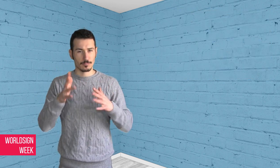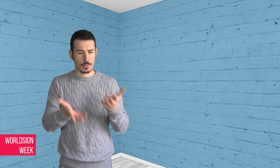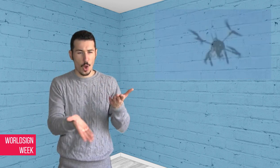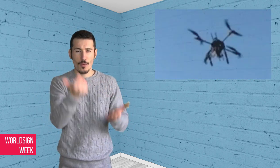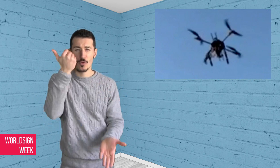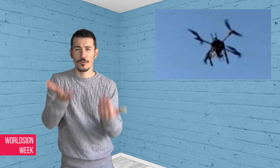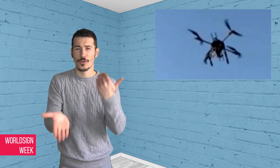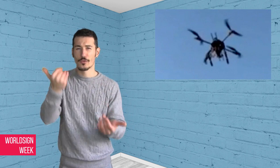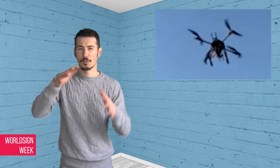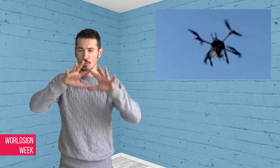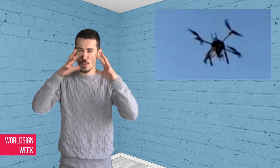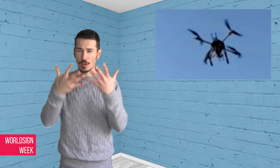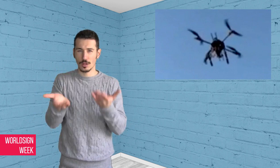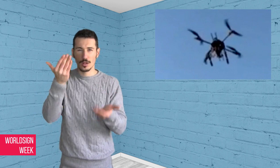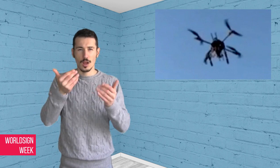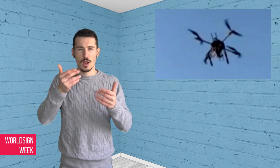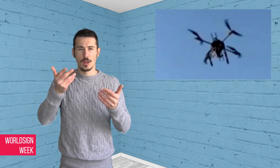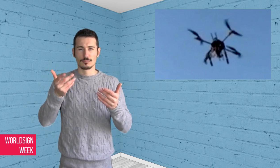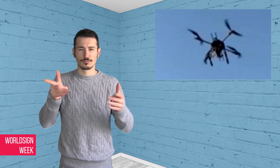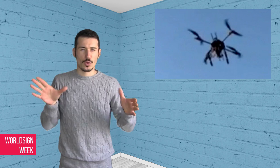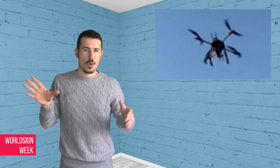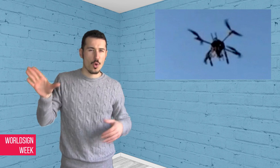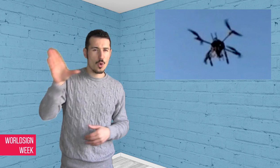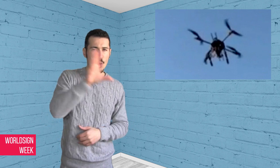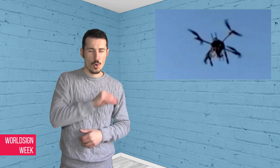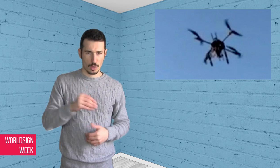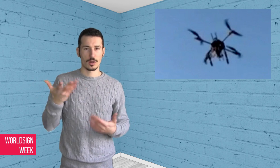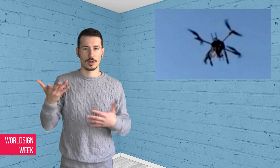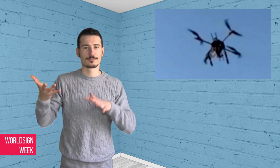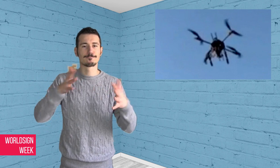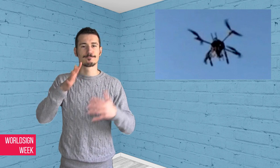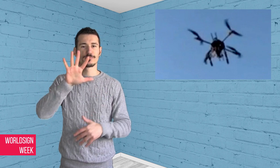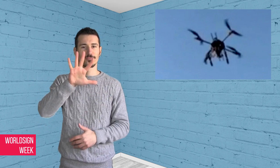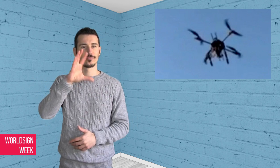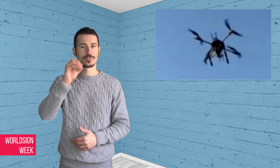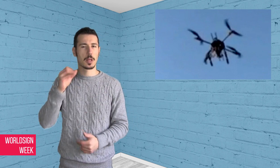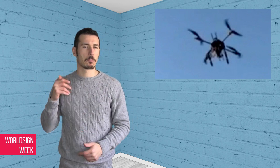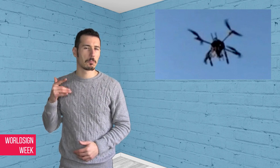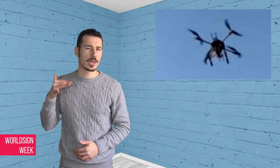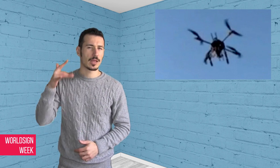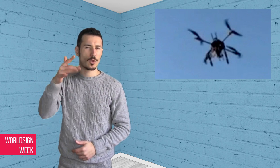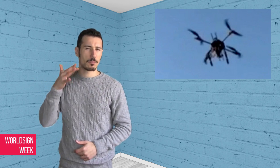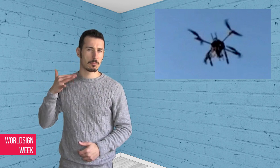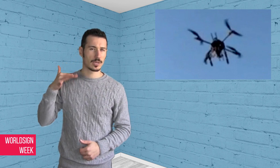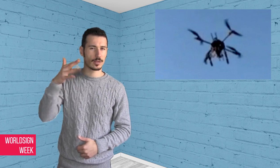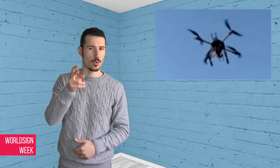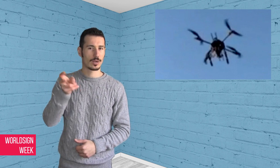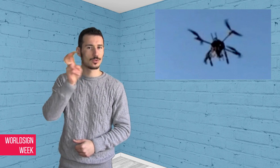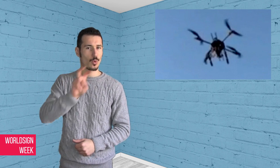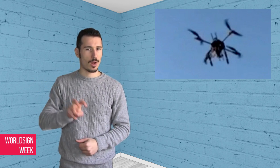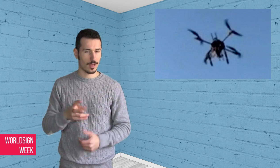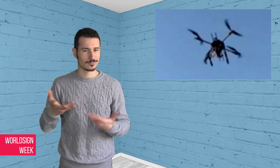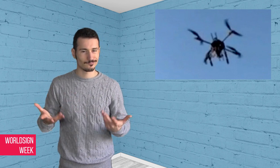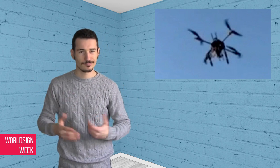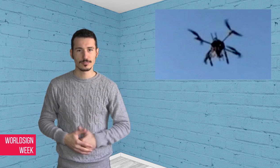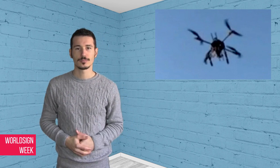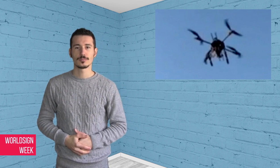famous for bringing putting the spotlight on landmines. As of today, 162 countries have